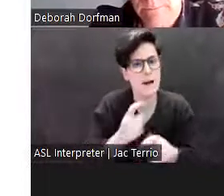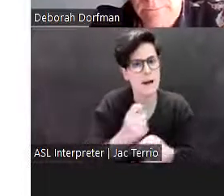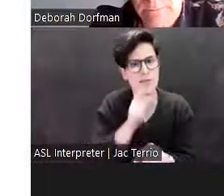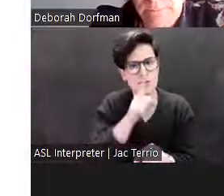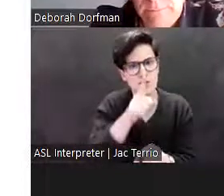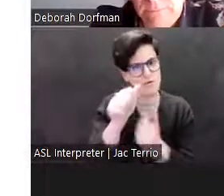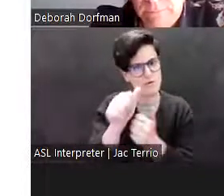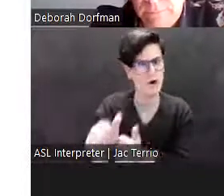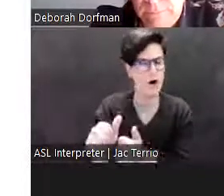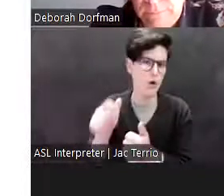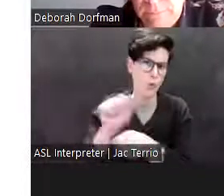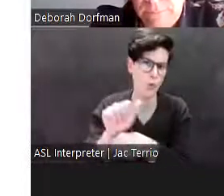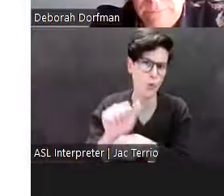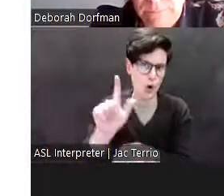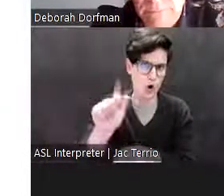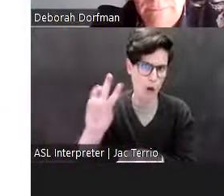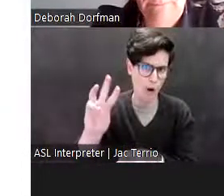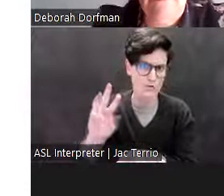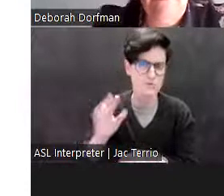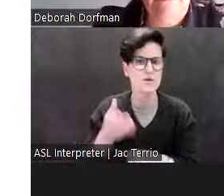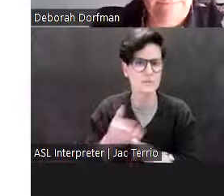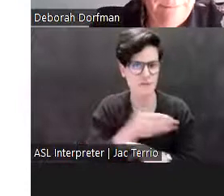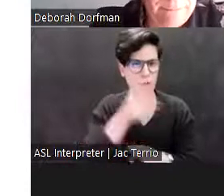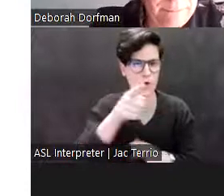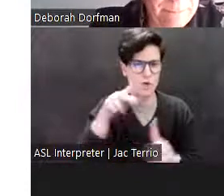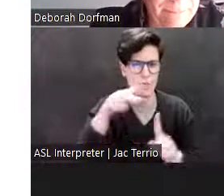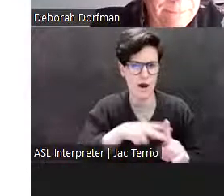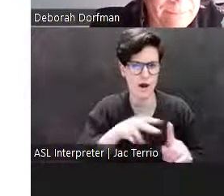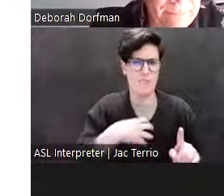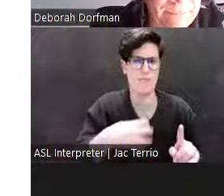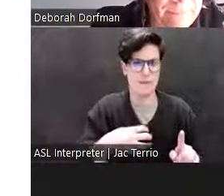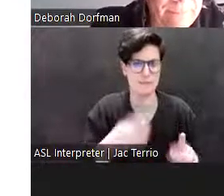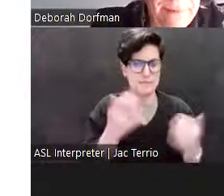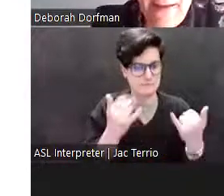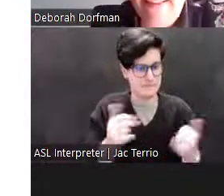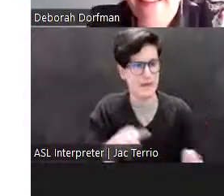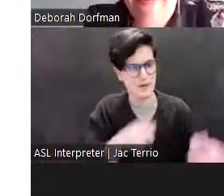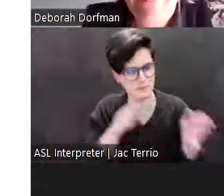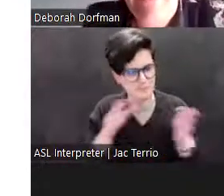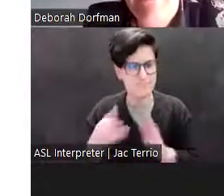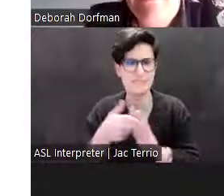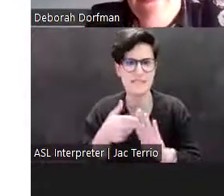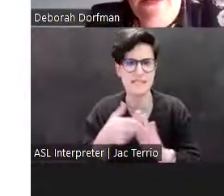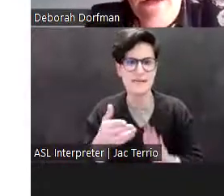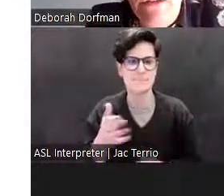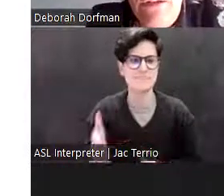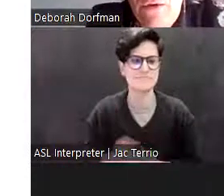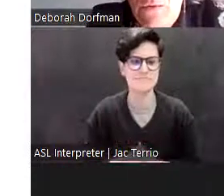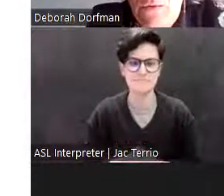15:11:08 And now next slide, and i'll turn it over to them thanks so